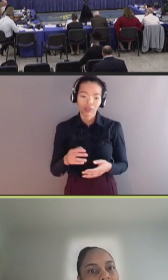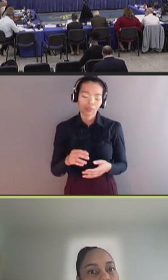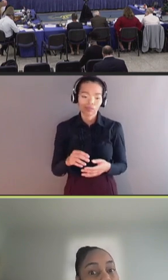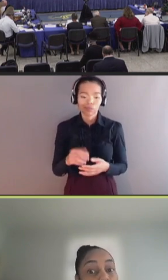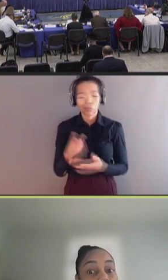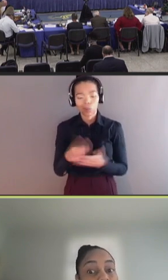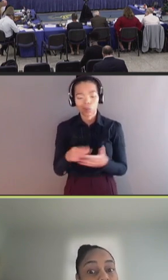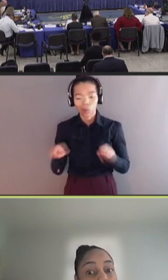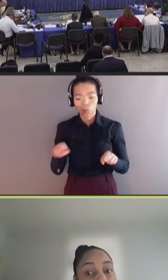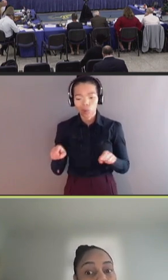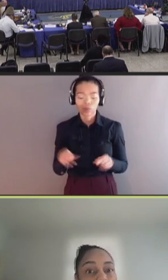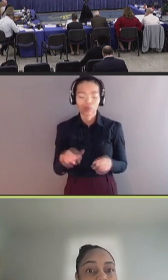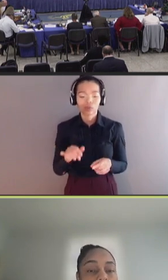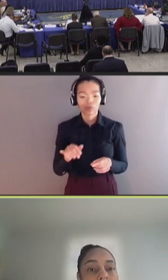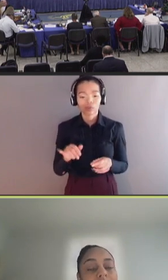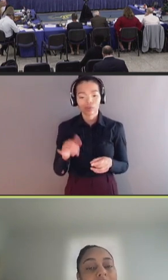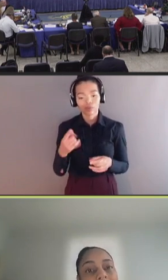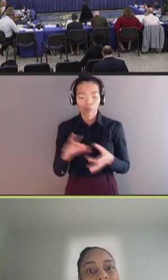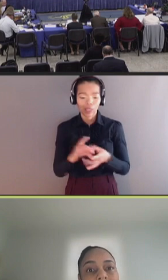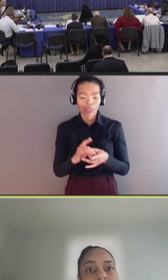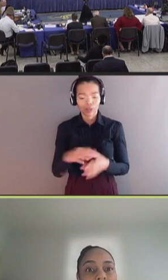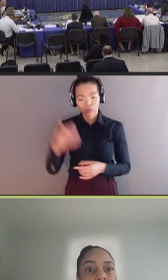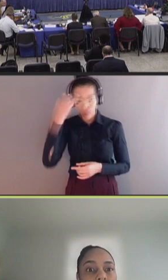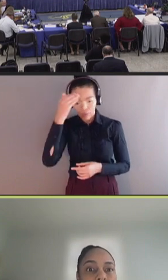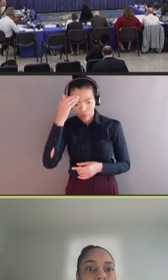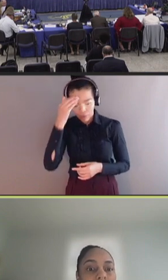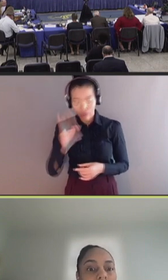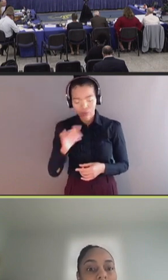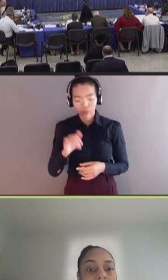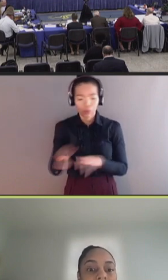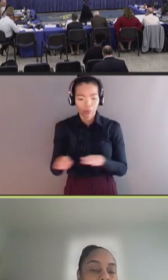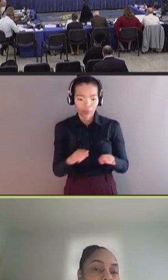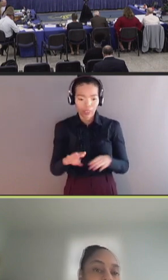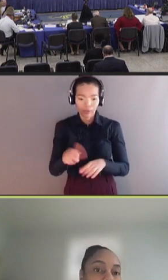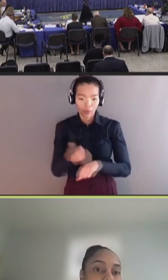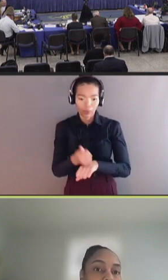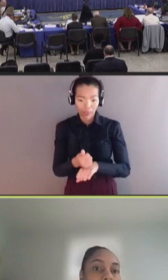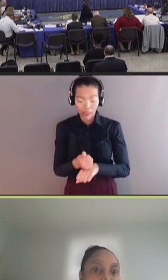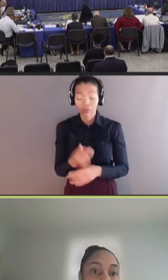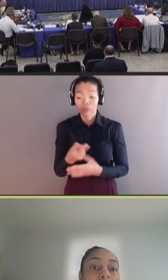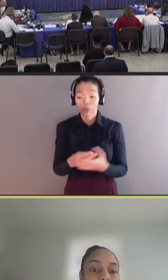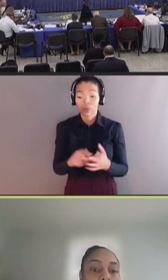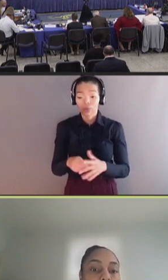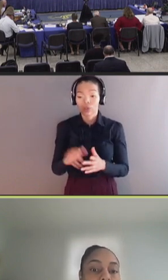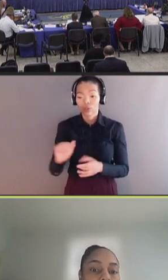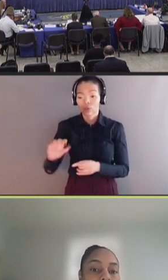behavior based goals. The ads that launched on August 19th are part of our Cultivate